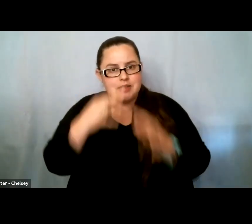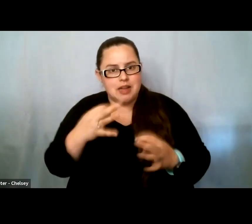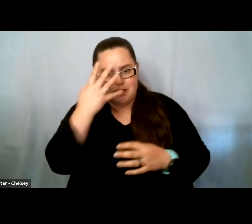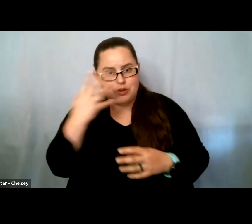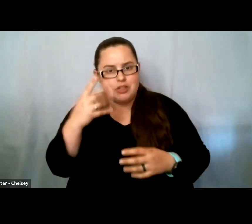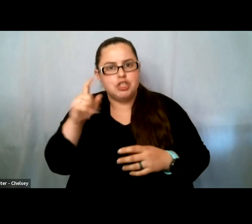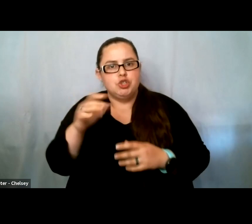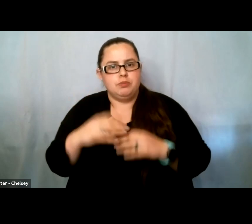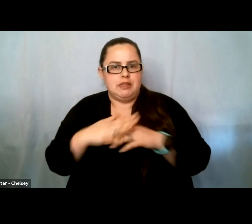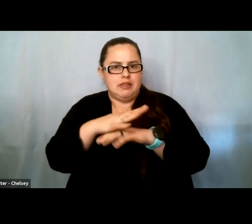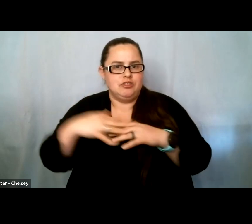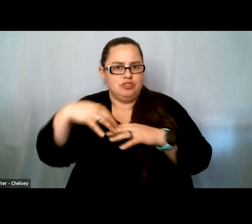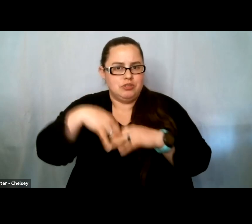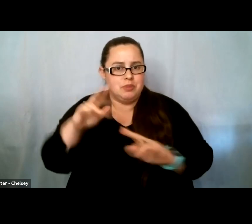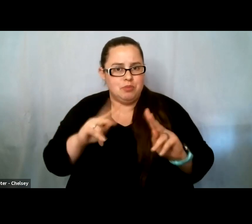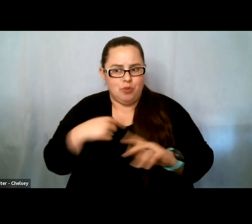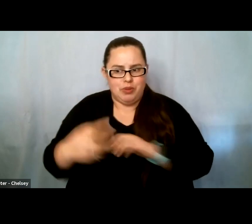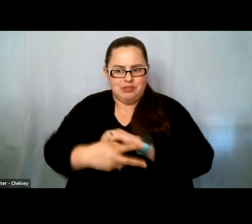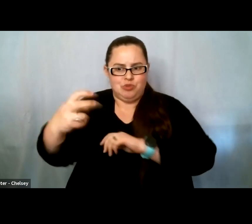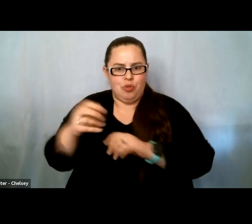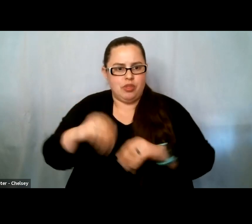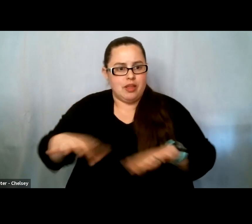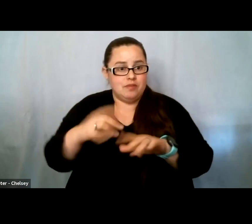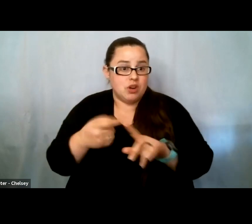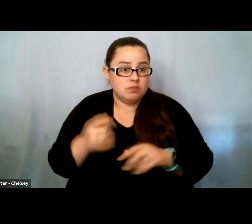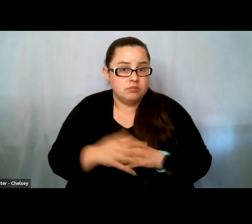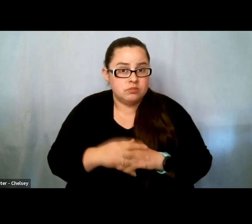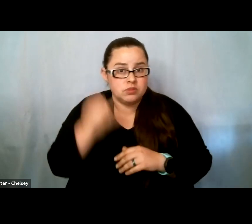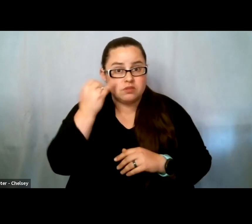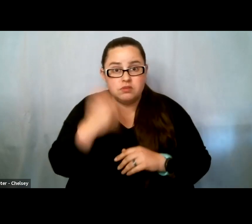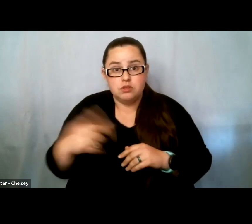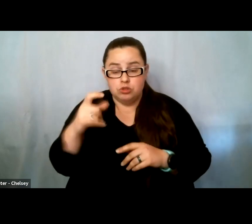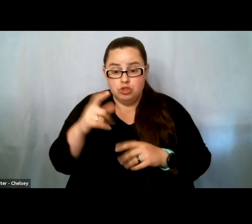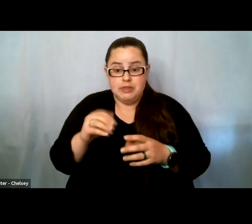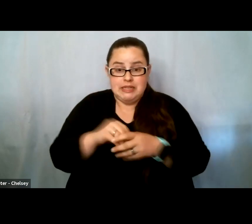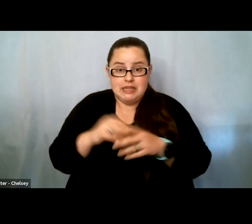hould be the indigenous people we stole the and from, if anyone should be in cages or